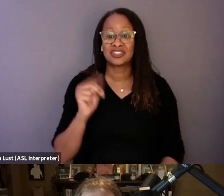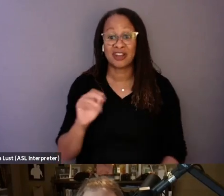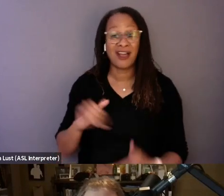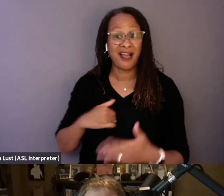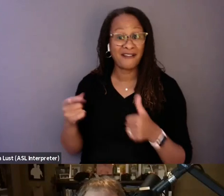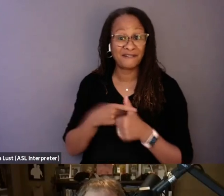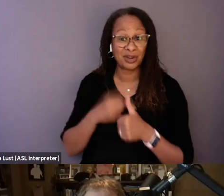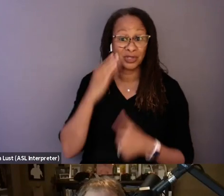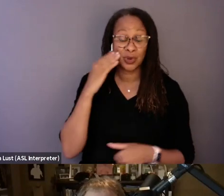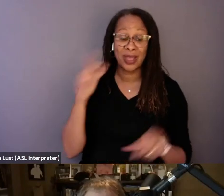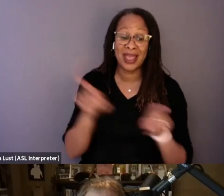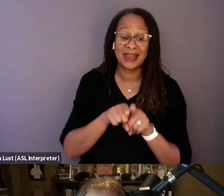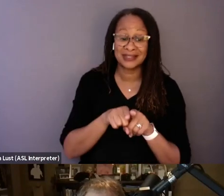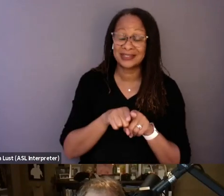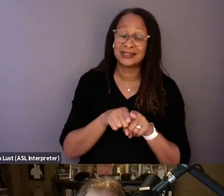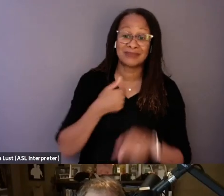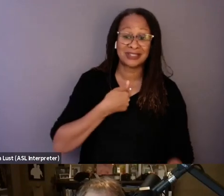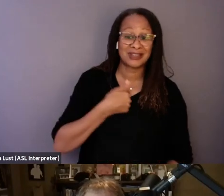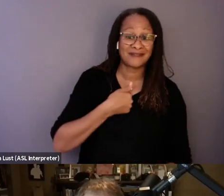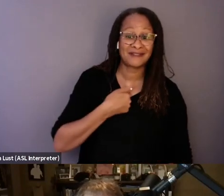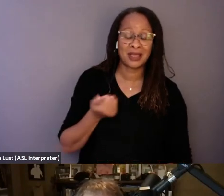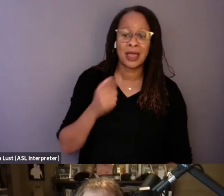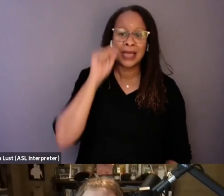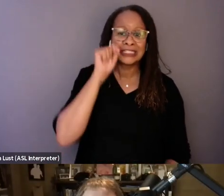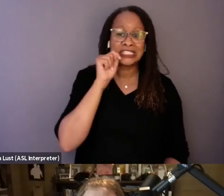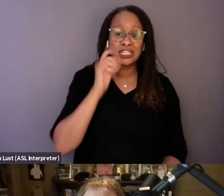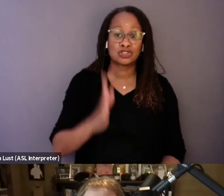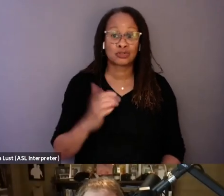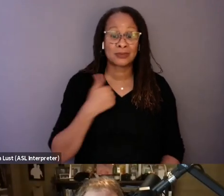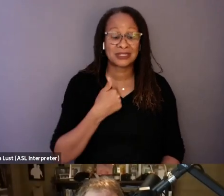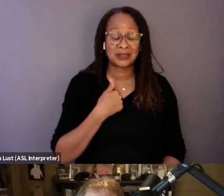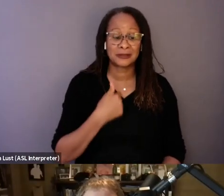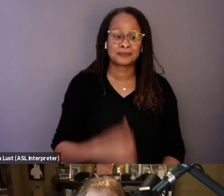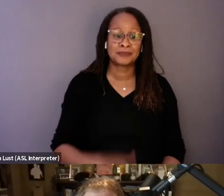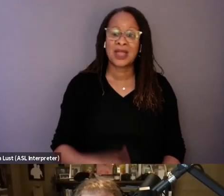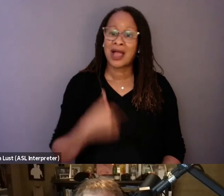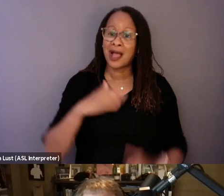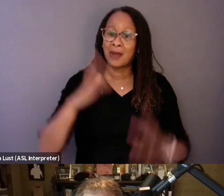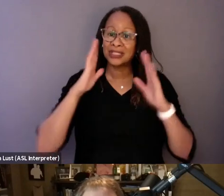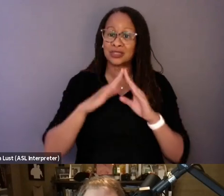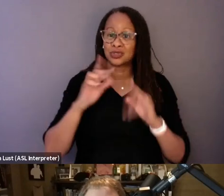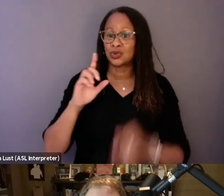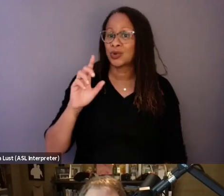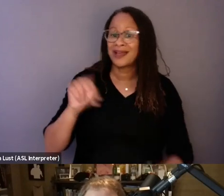because as a teenager I would listen to the National Lampoon Radio Hour.